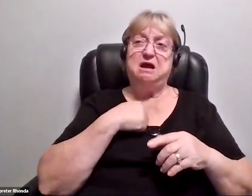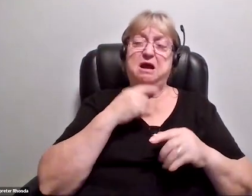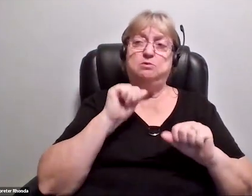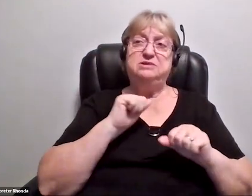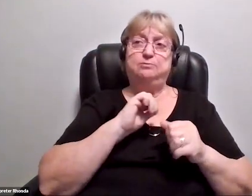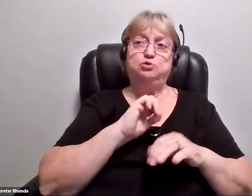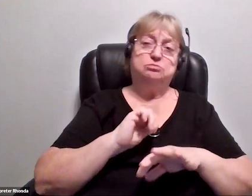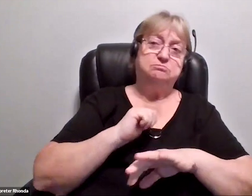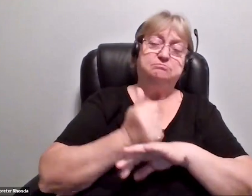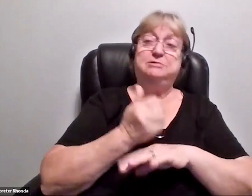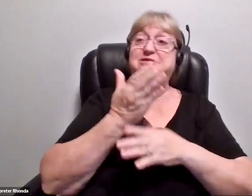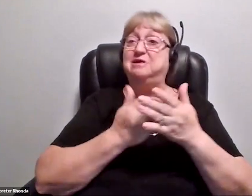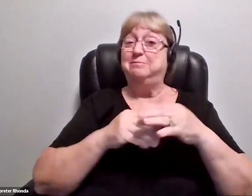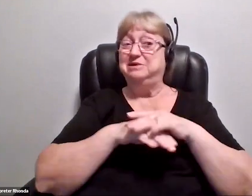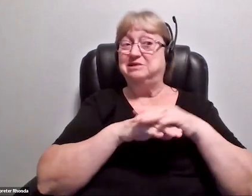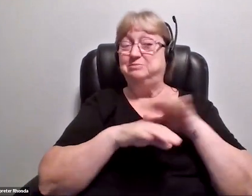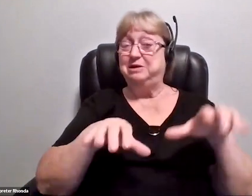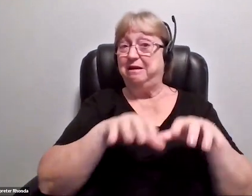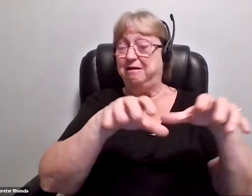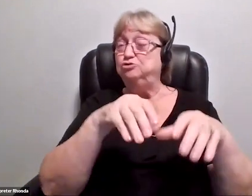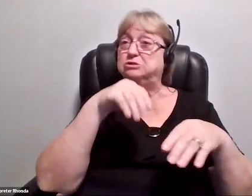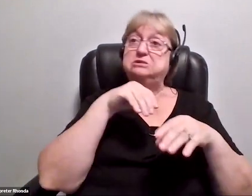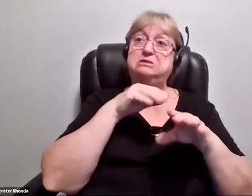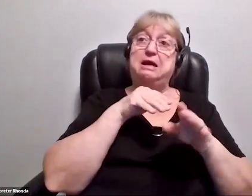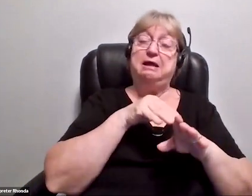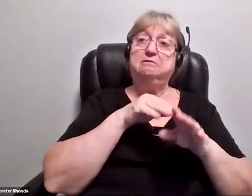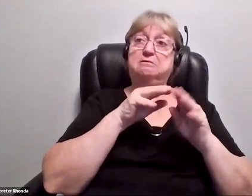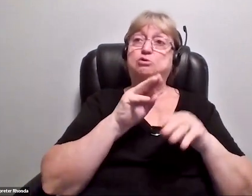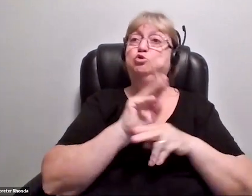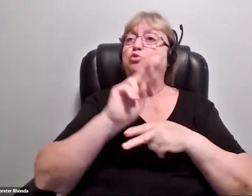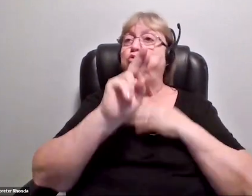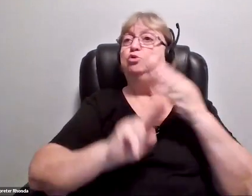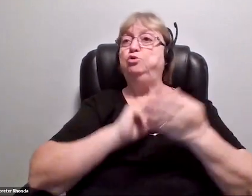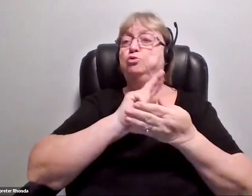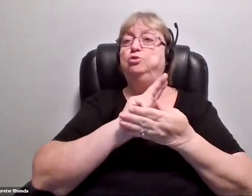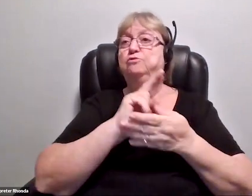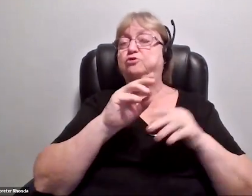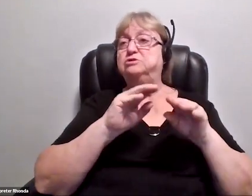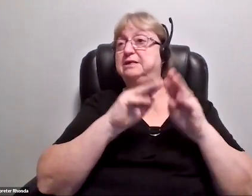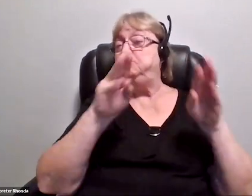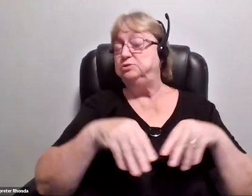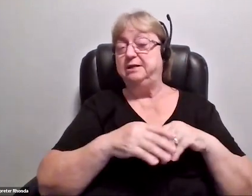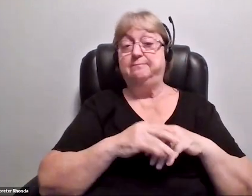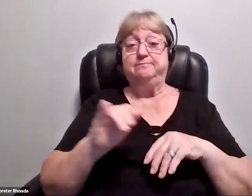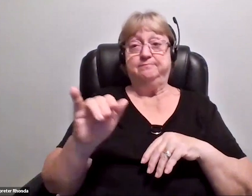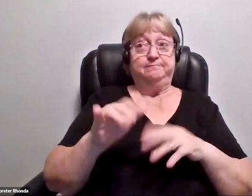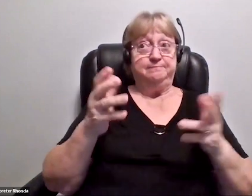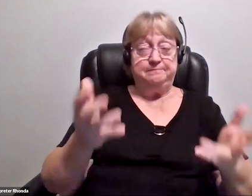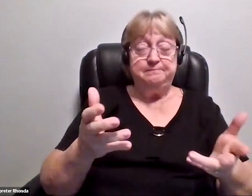at the university museum, such as the creation of a sensory bag